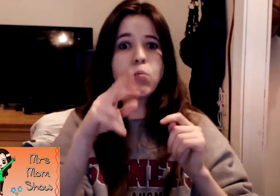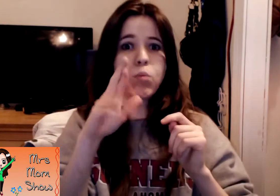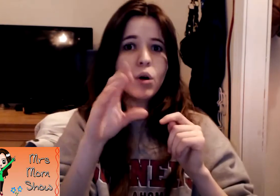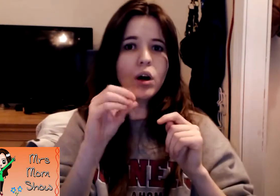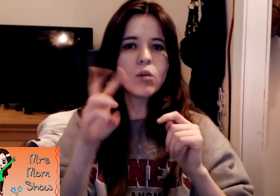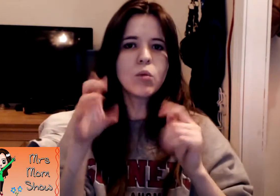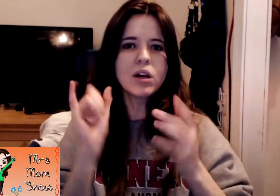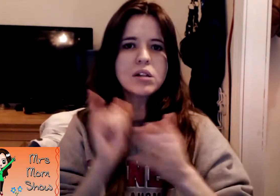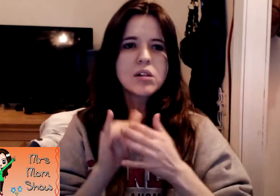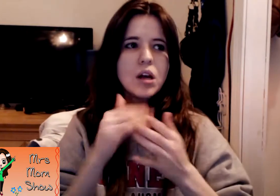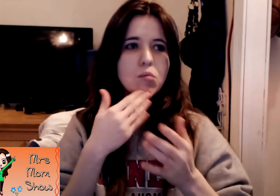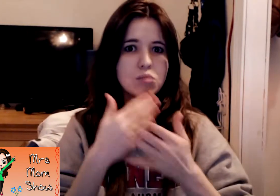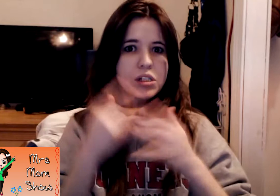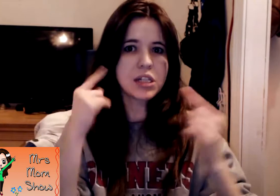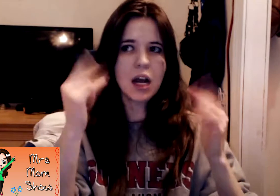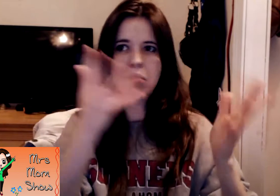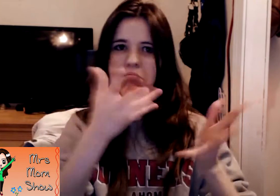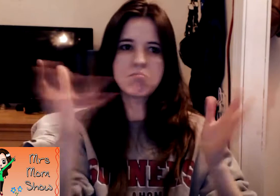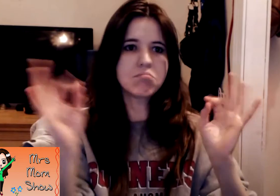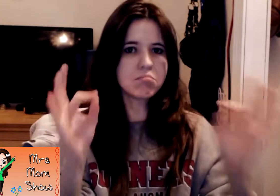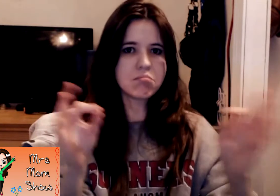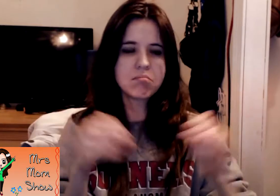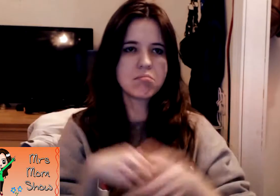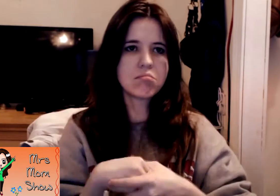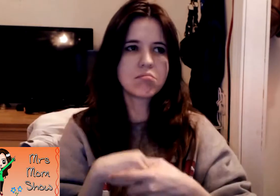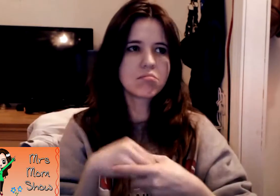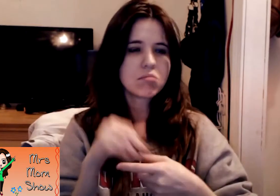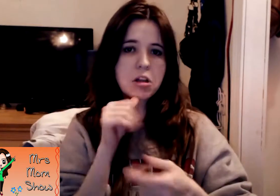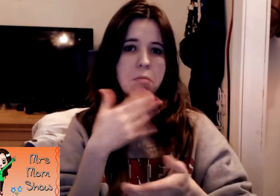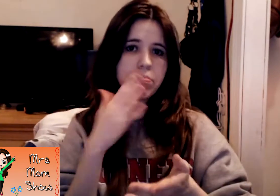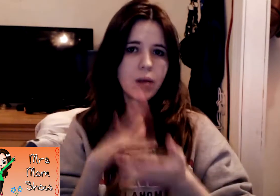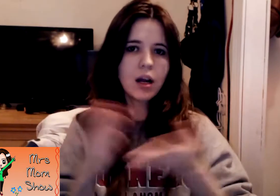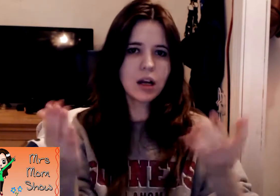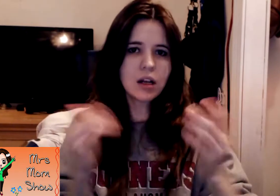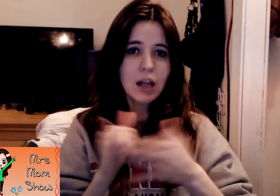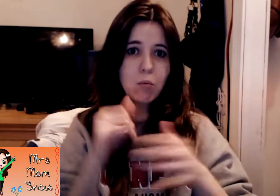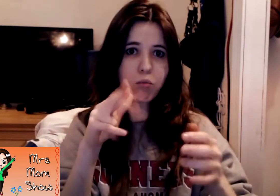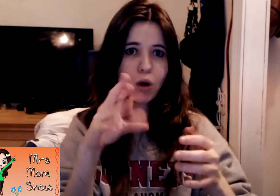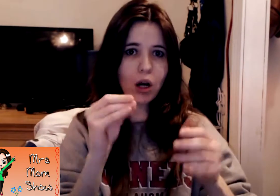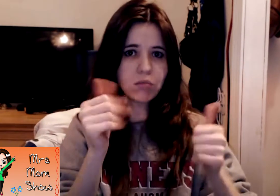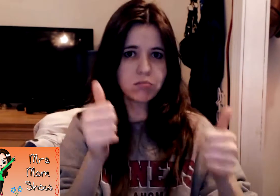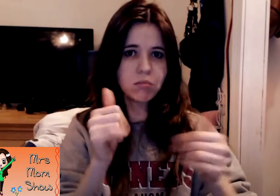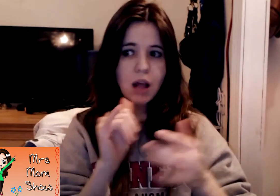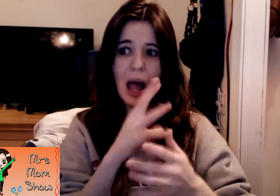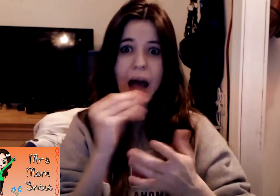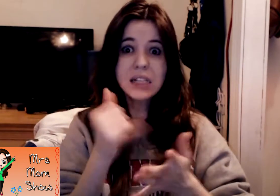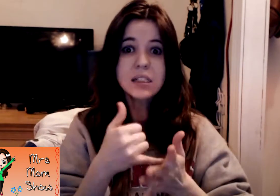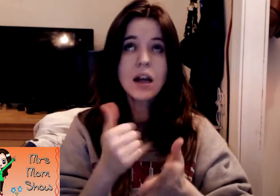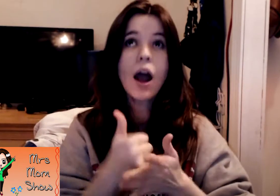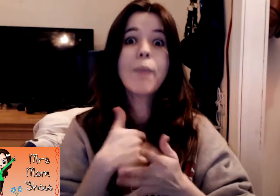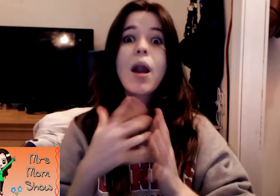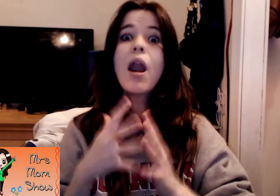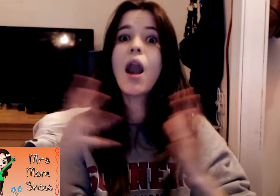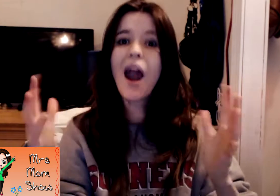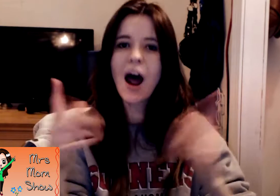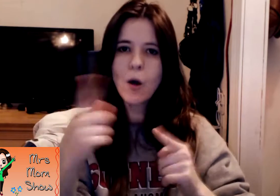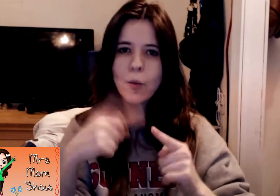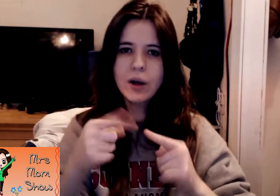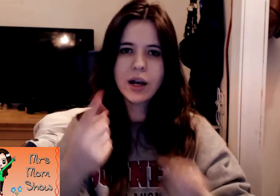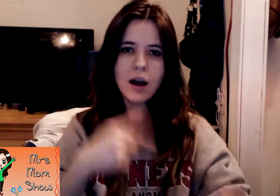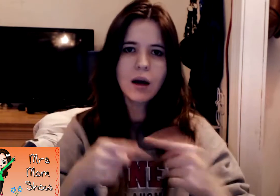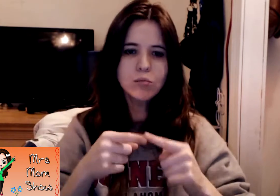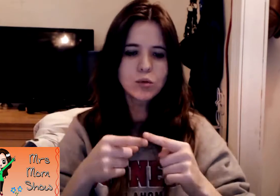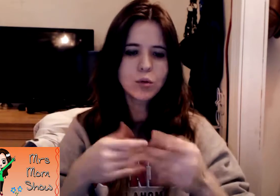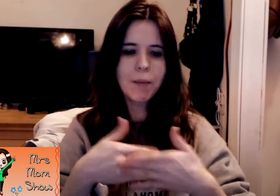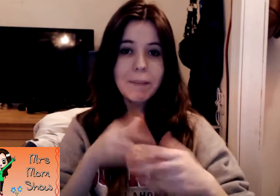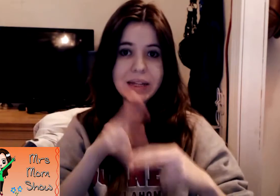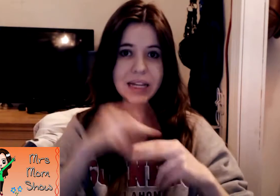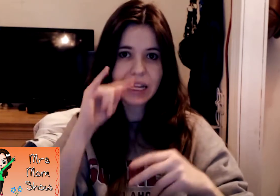Good sounds. Not bad and it helps me a lot when it comes to me babysitting kids.